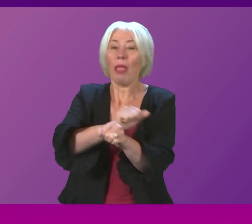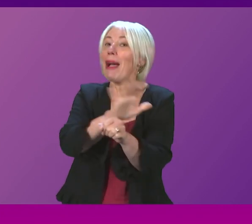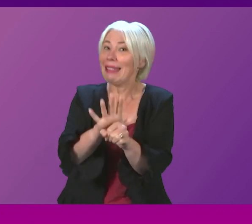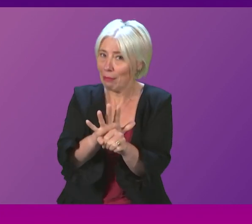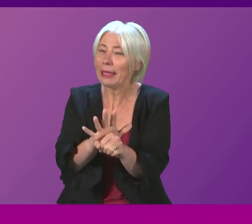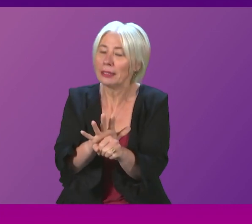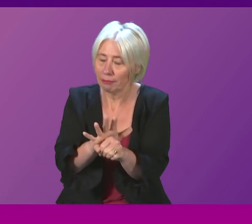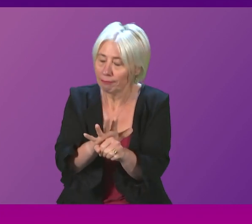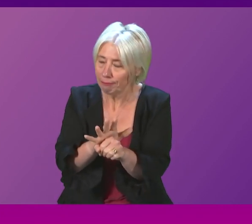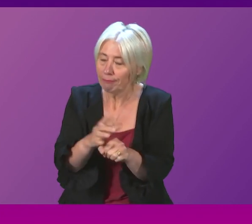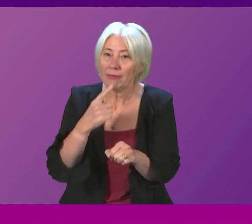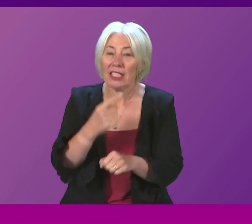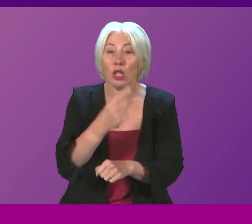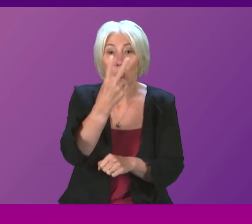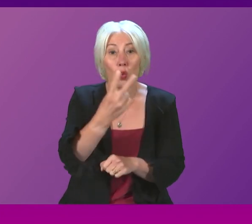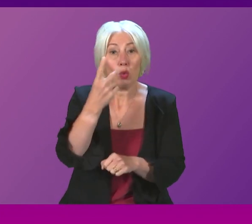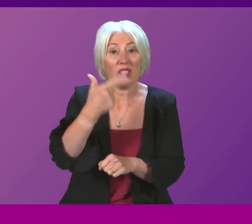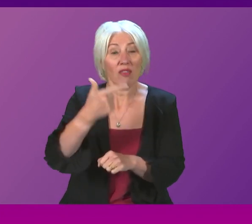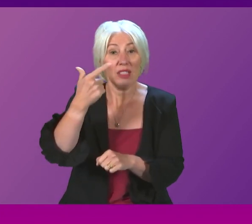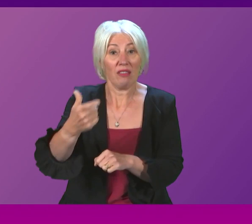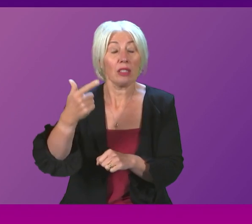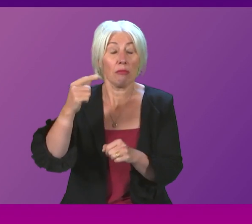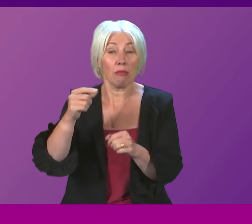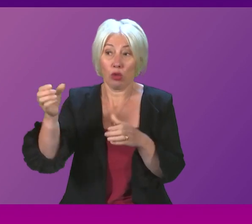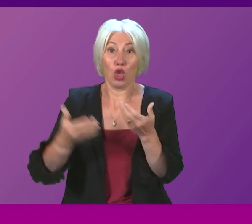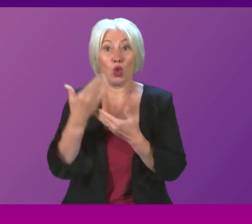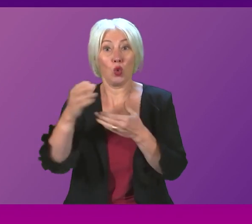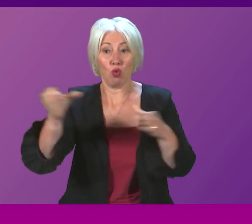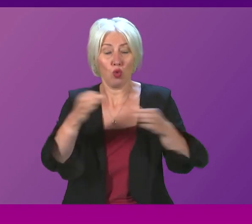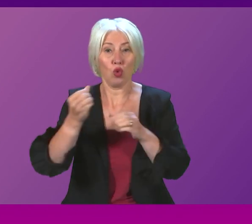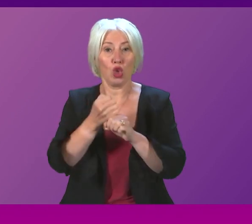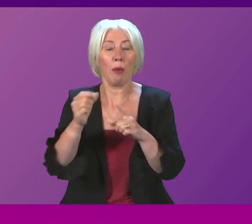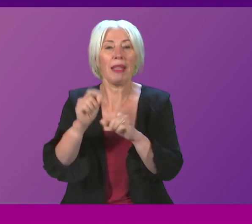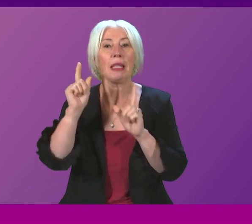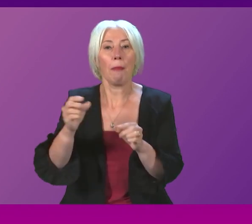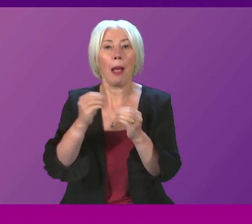She talks about the 277 new GPs who have been recruited; the BMA is saying that we are 1,000